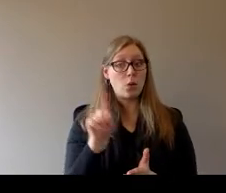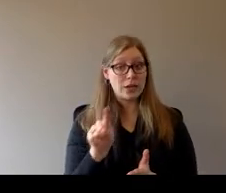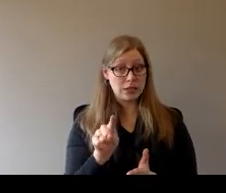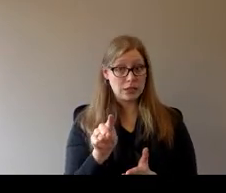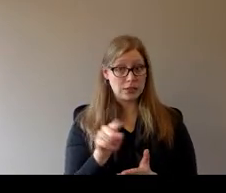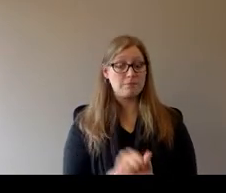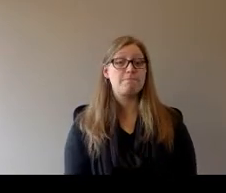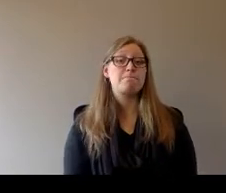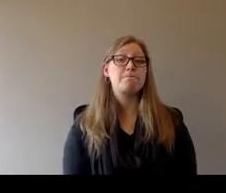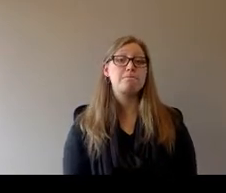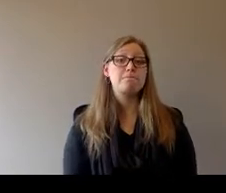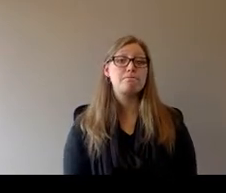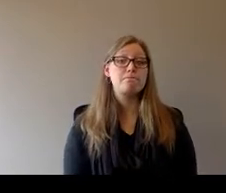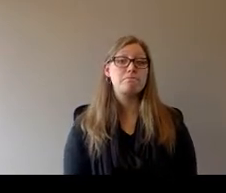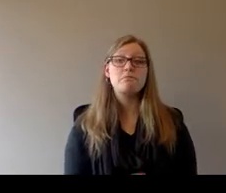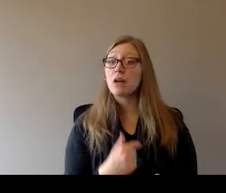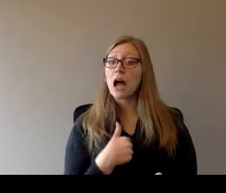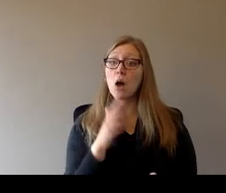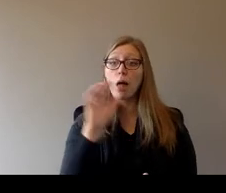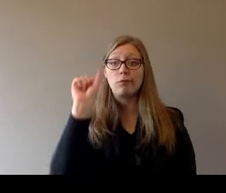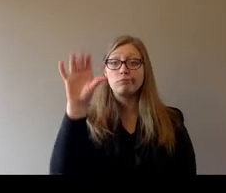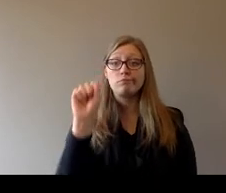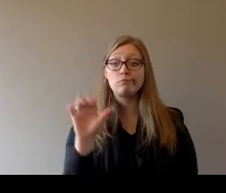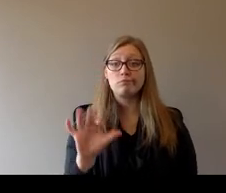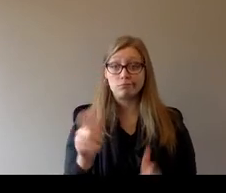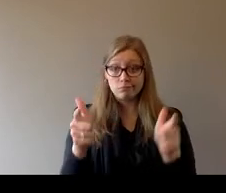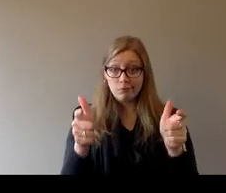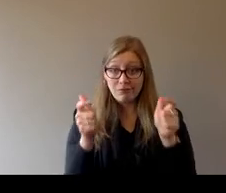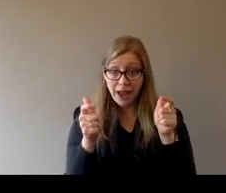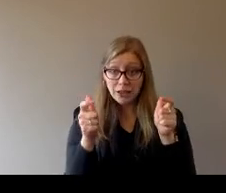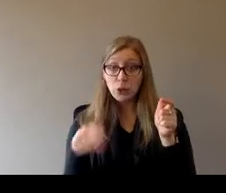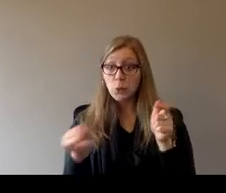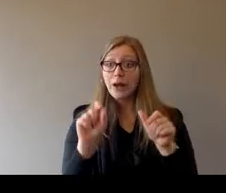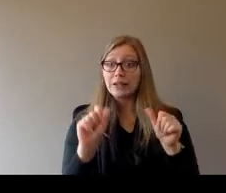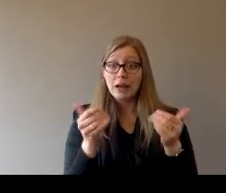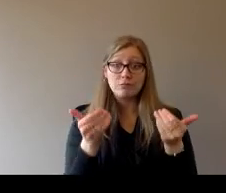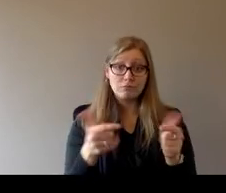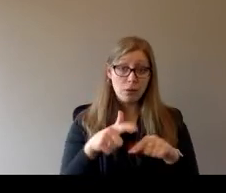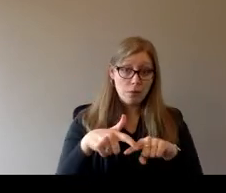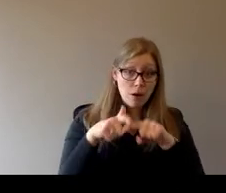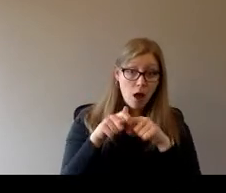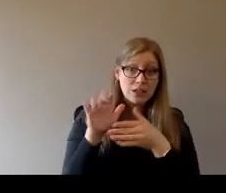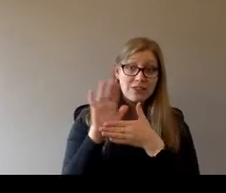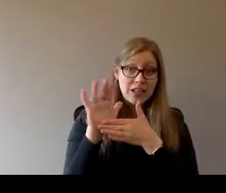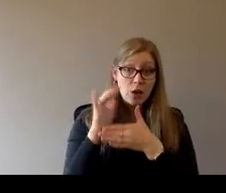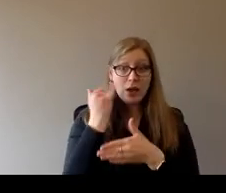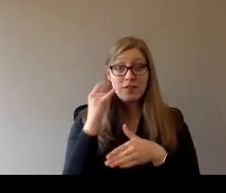Now I am going to go fairly fast through this and you are welcome to pause the video if you need more time.